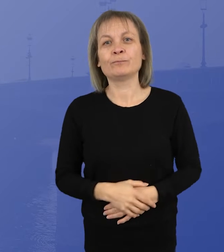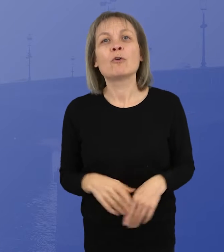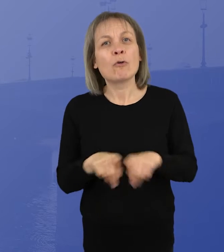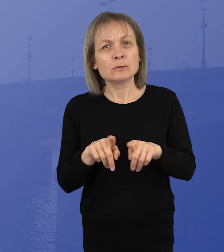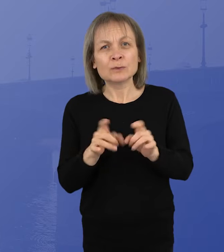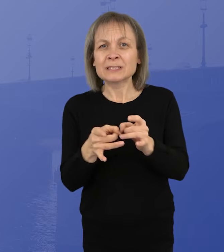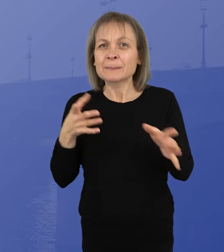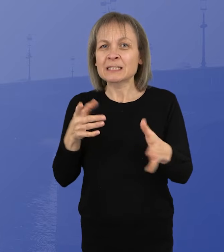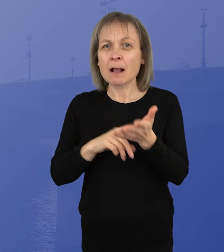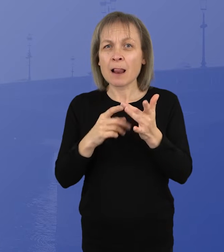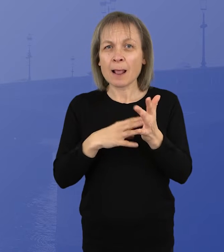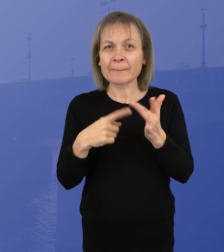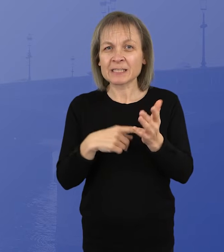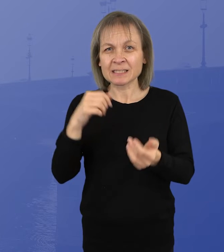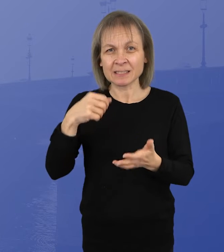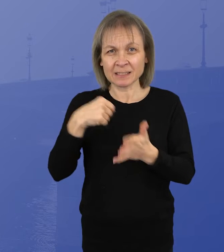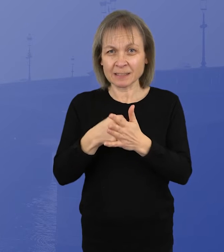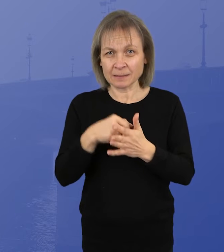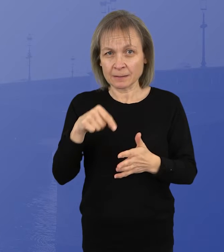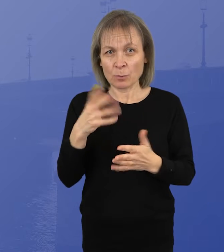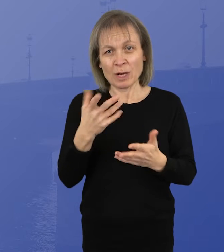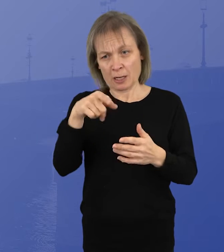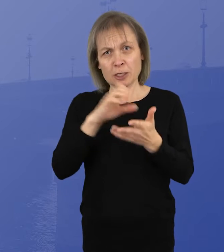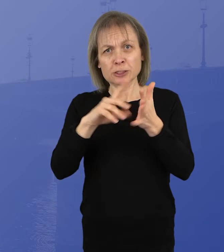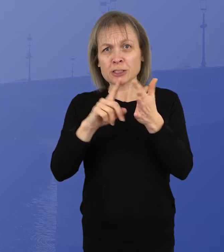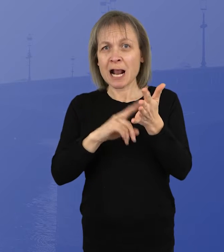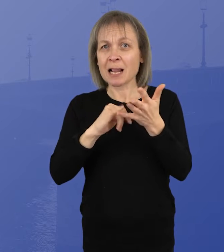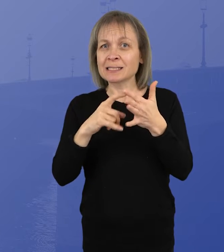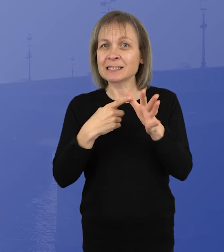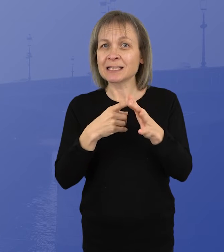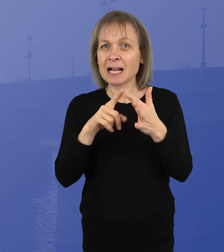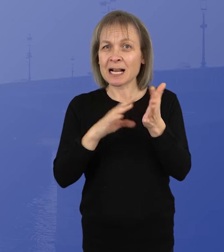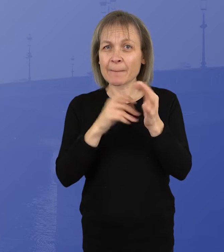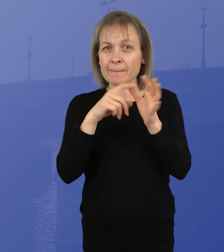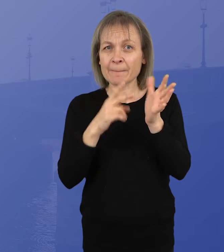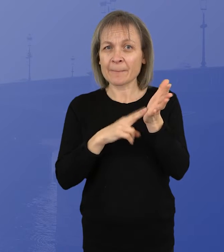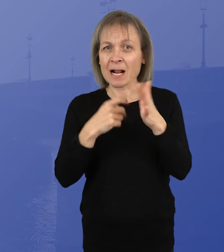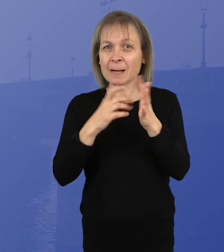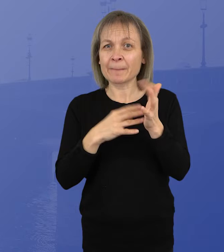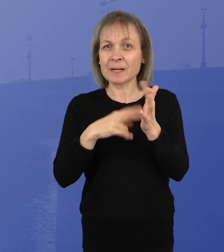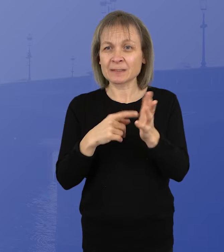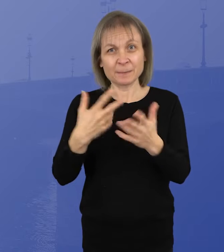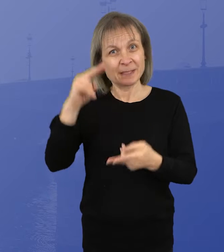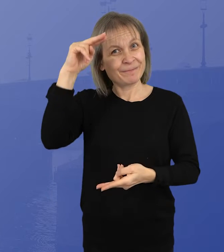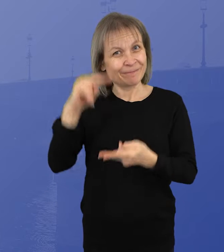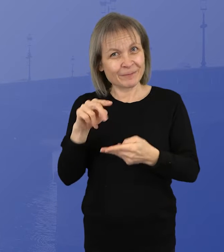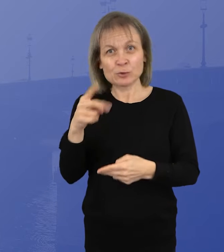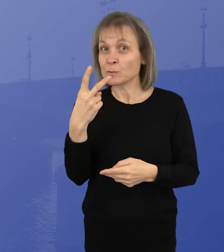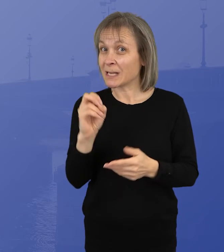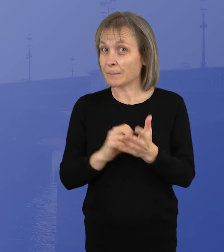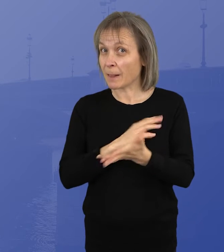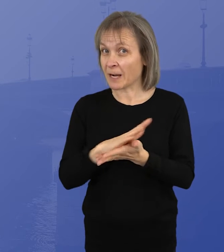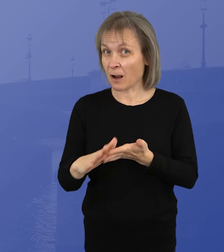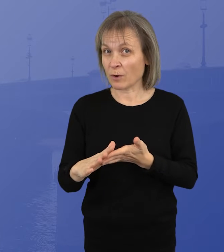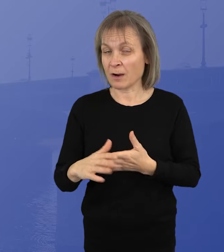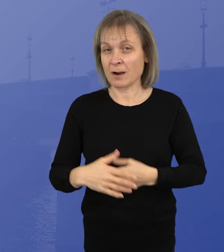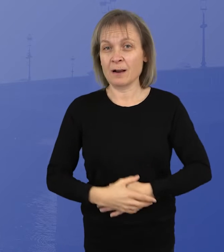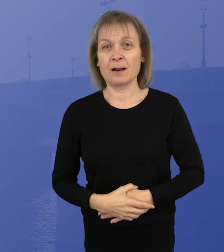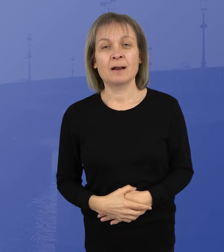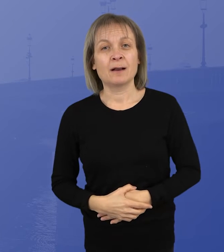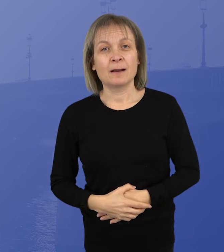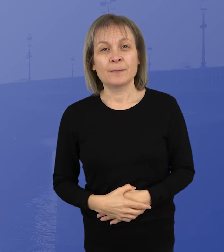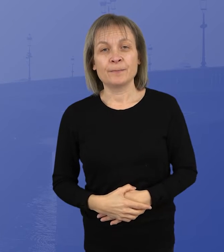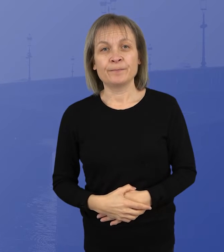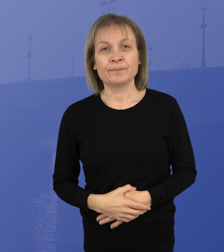and lowered the speed limit on Chelsea Embankment to 20mph.